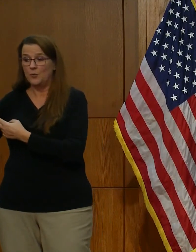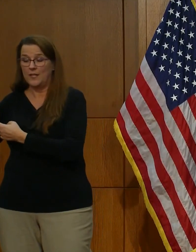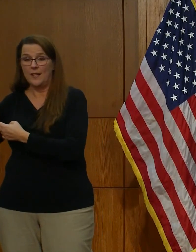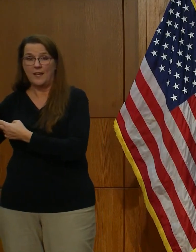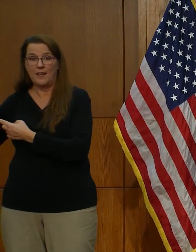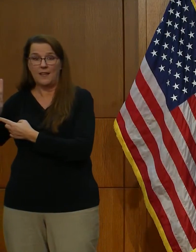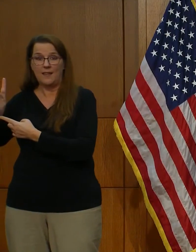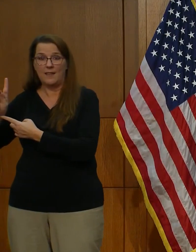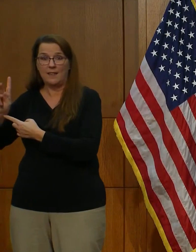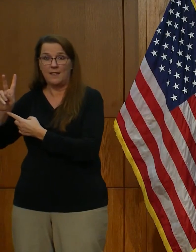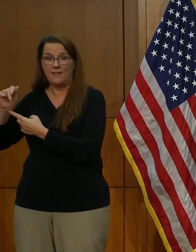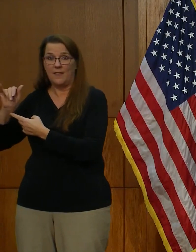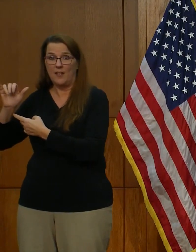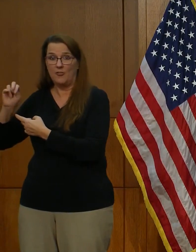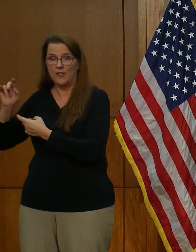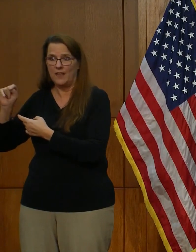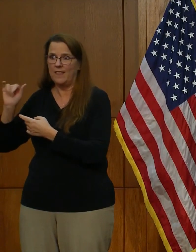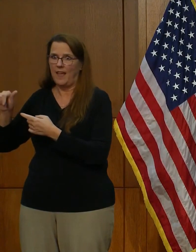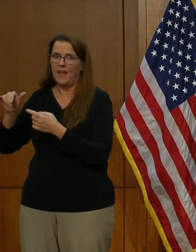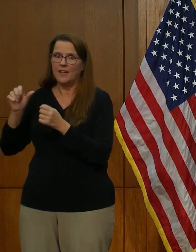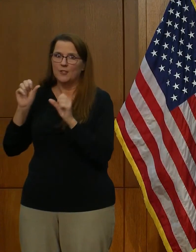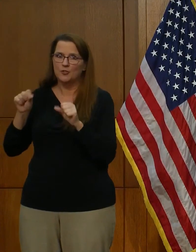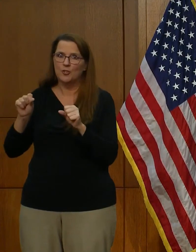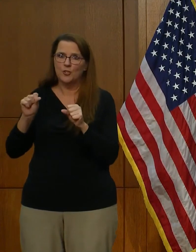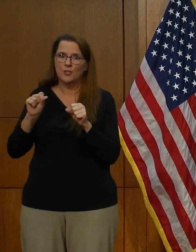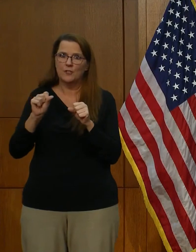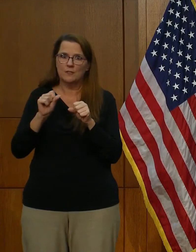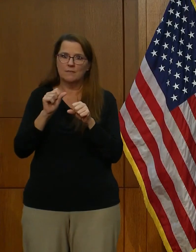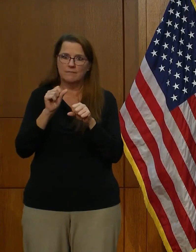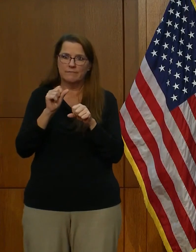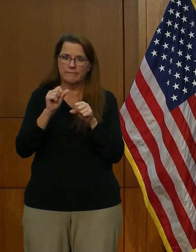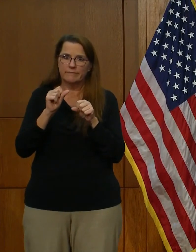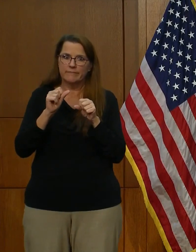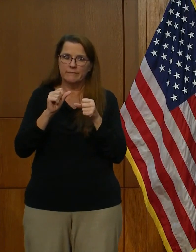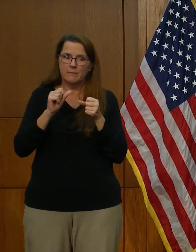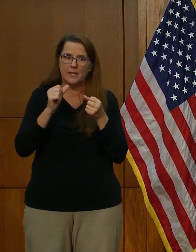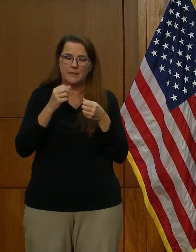IN PARTICULAR COULD BECOME THE DOMINANT. VARIANT IN THE